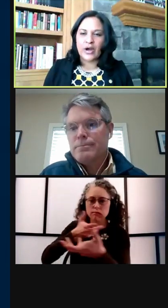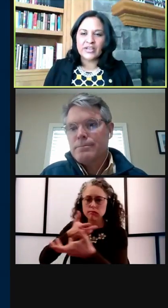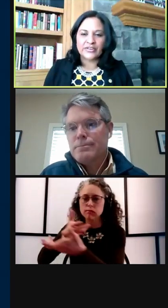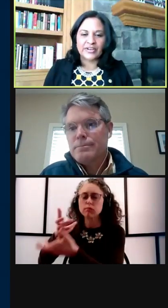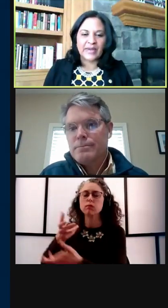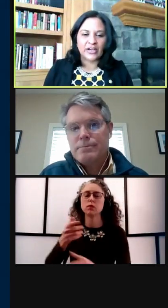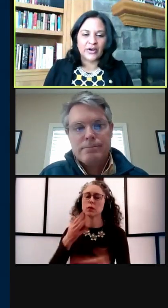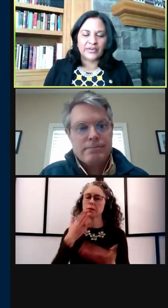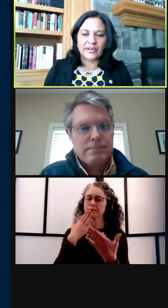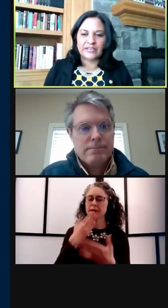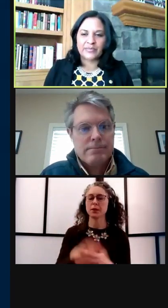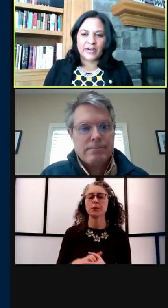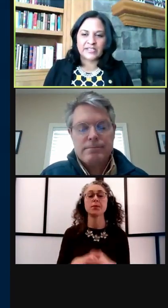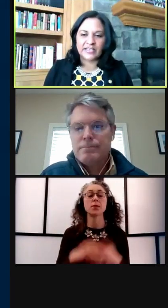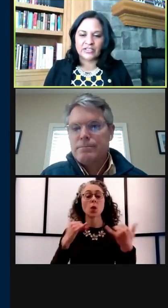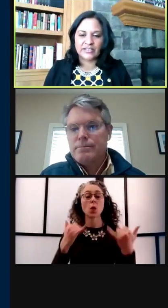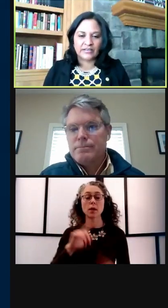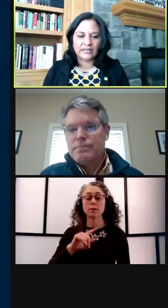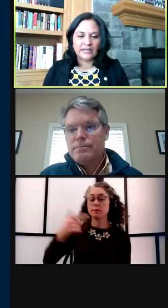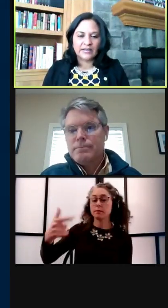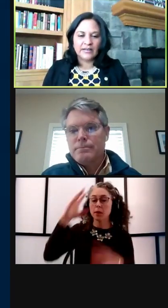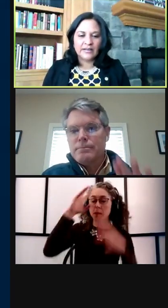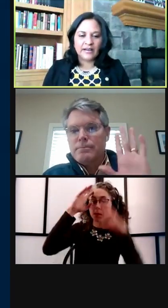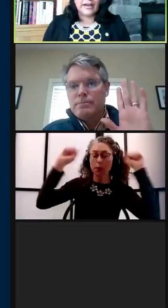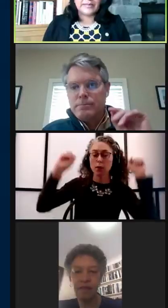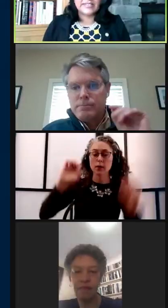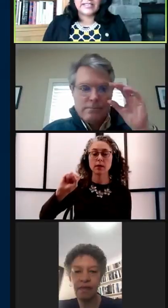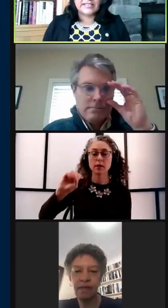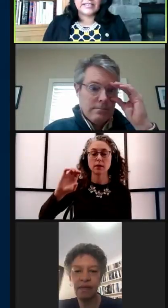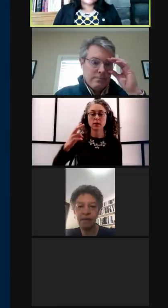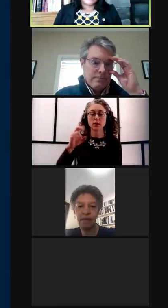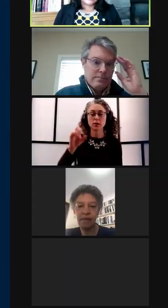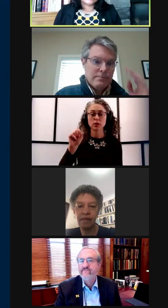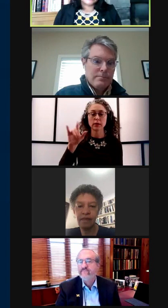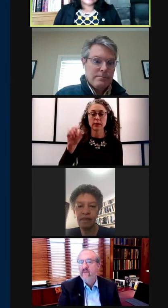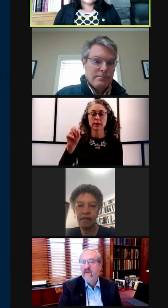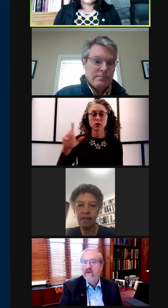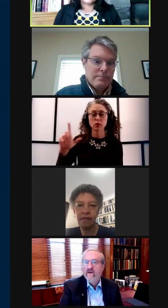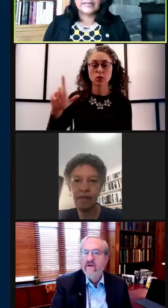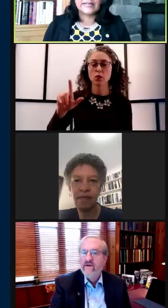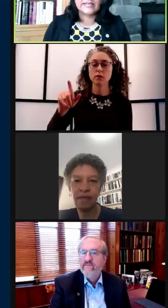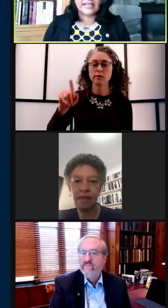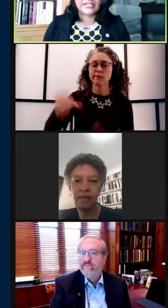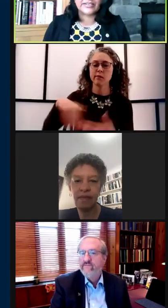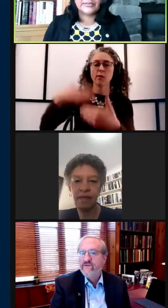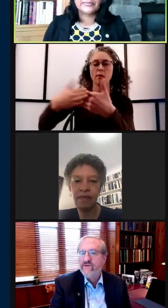So I'm gonna turn it back over to President Schlissel to take on the next section.